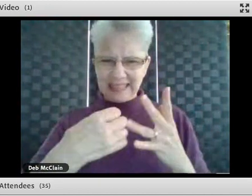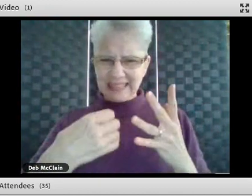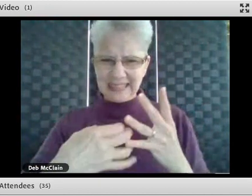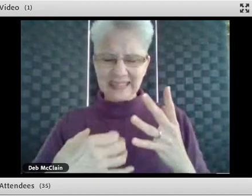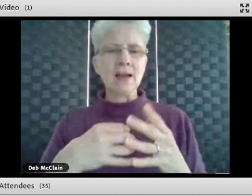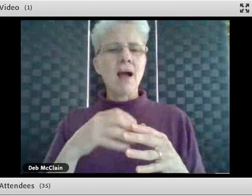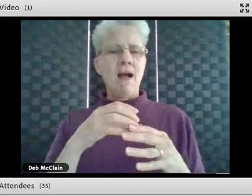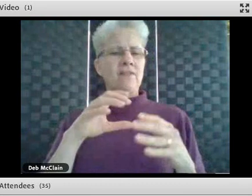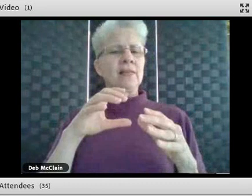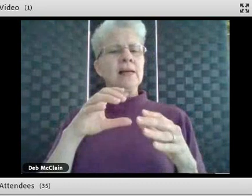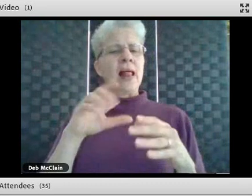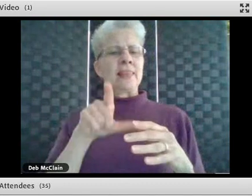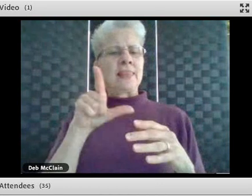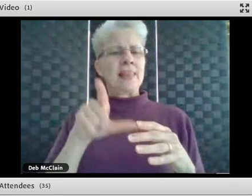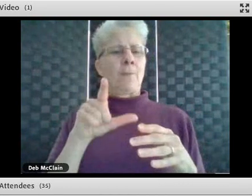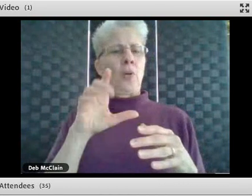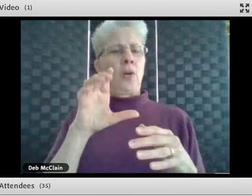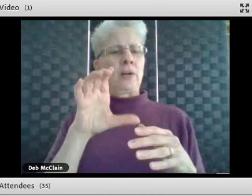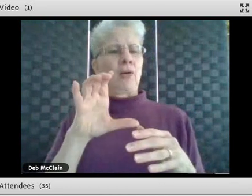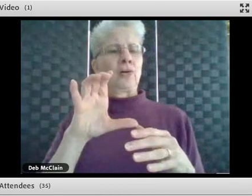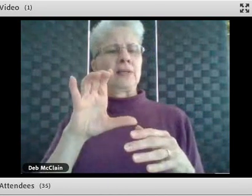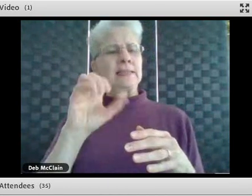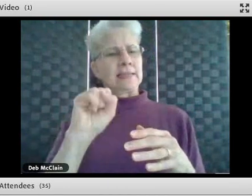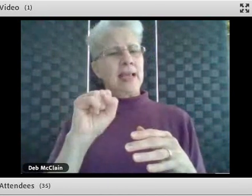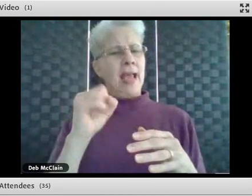So I just want to kind of touch on that with the understanding